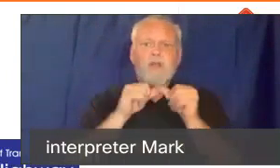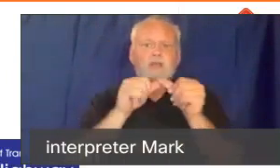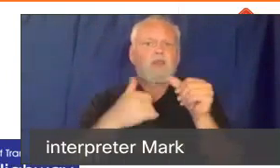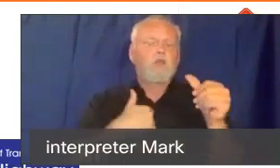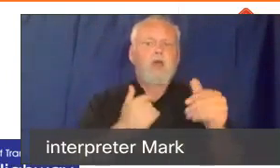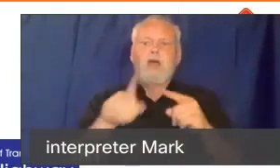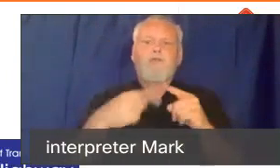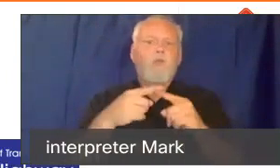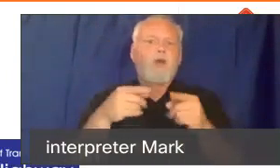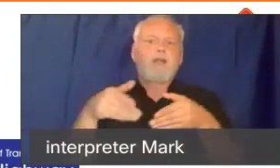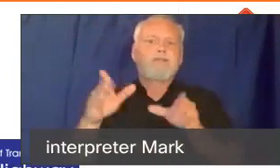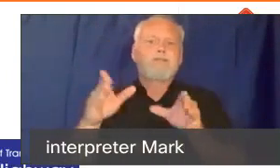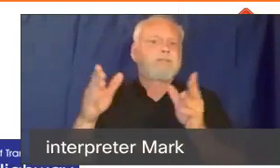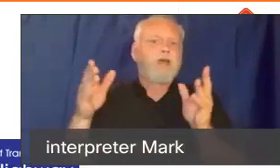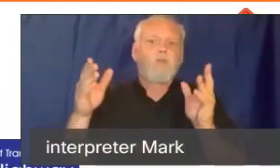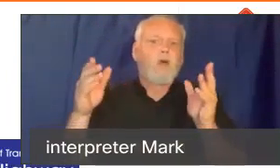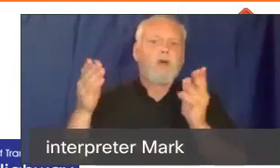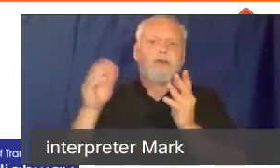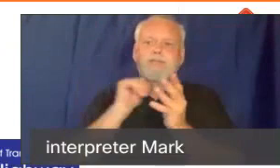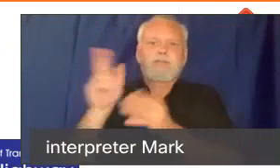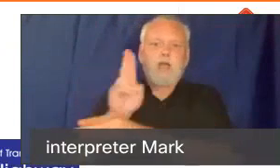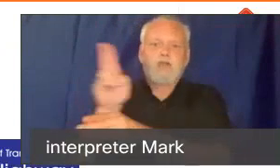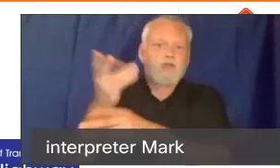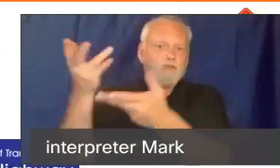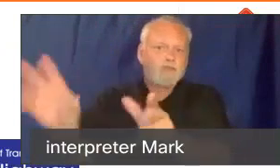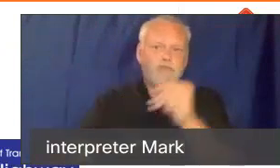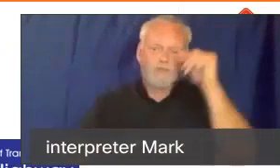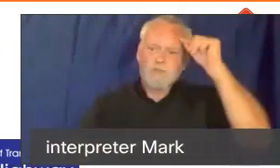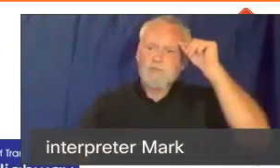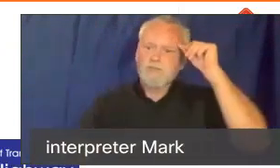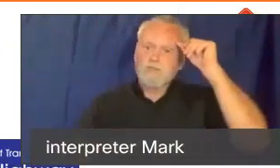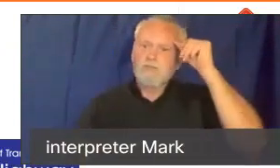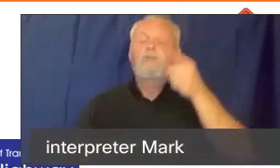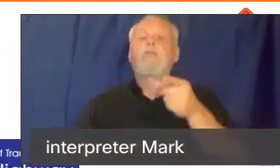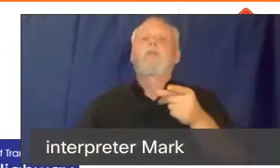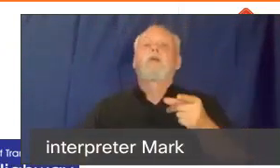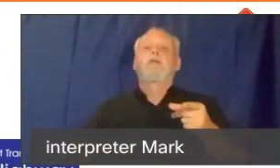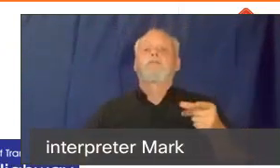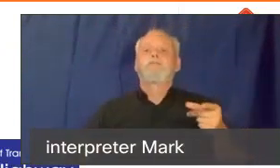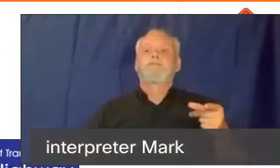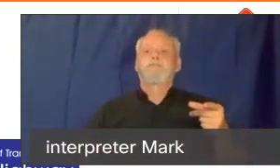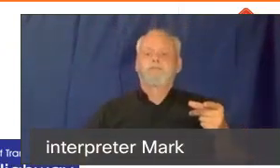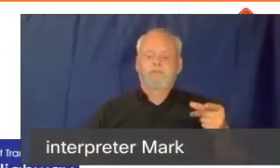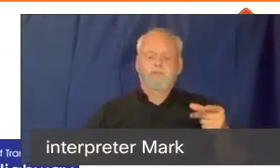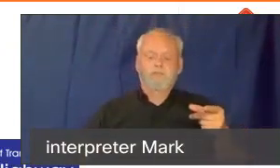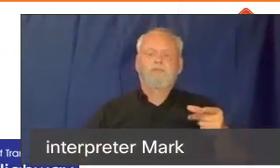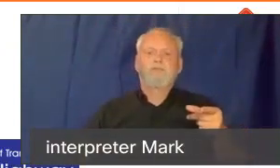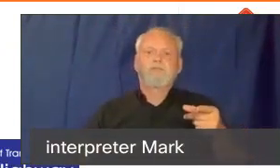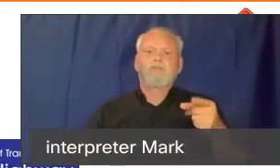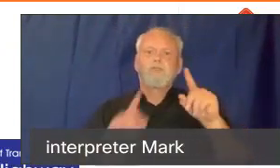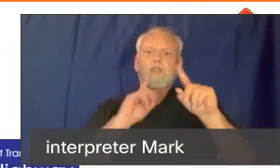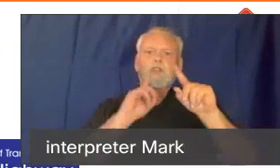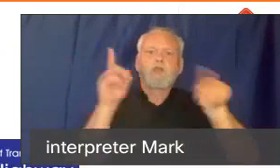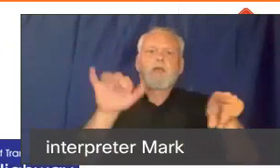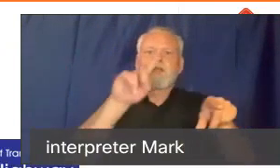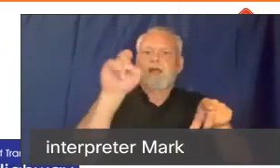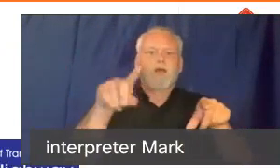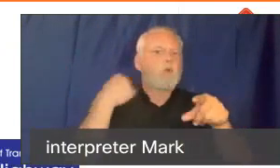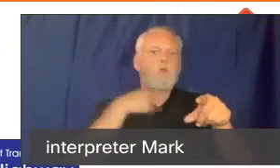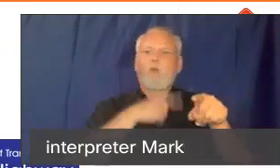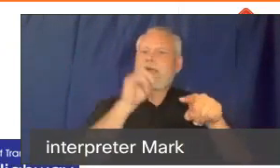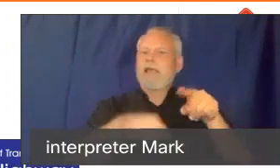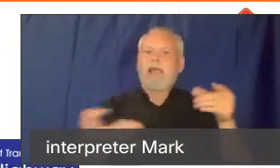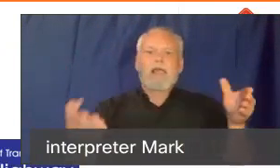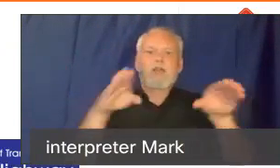They didn't have South East corner of Kansas, and actually, I just answered that question. We cannot close any corporate, impacting our business.